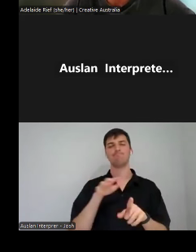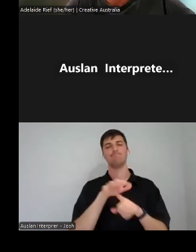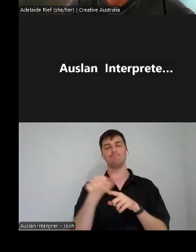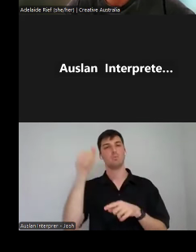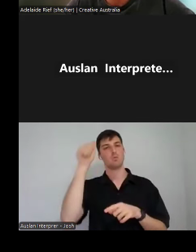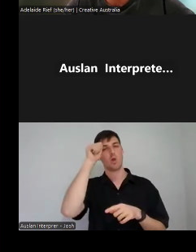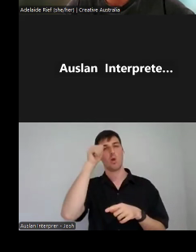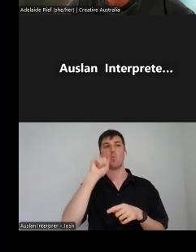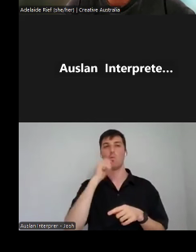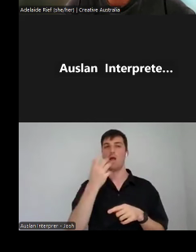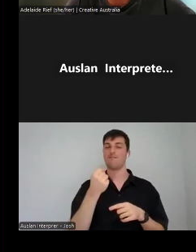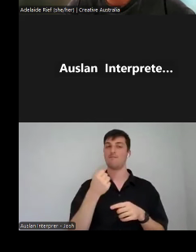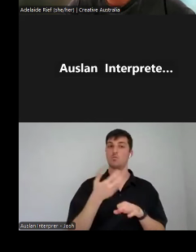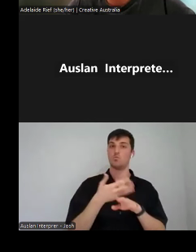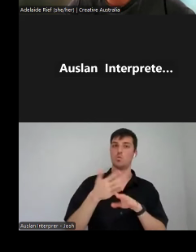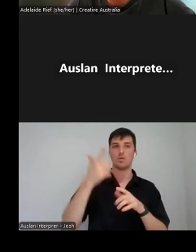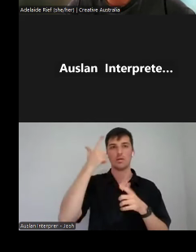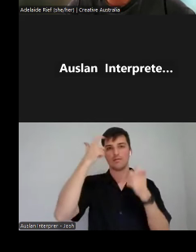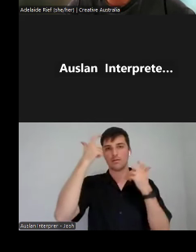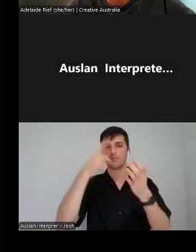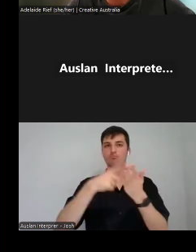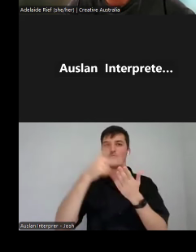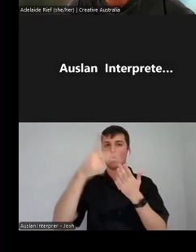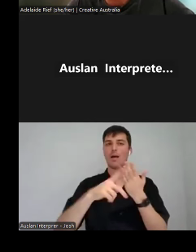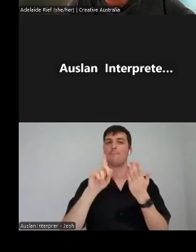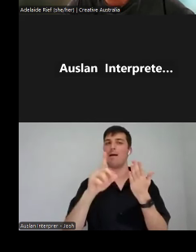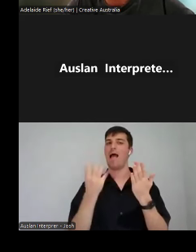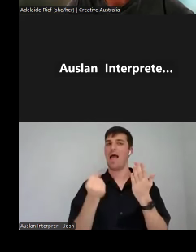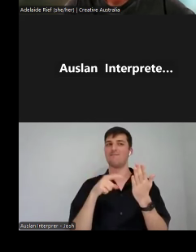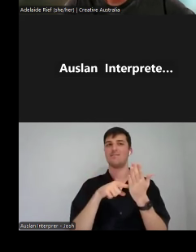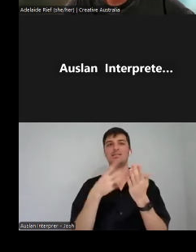some really innovative projects but there are some specific risks associated with that. You would